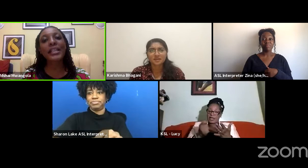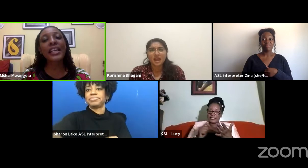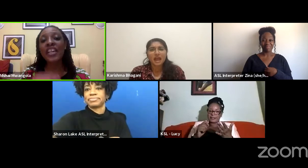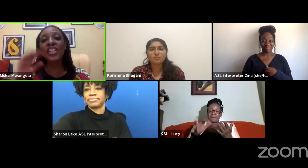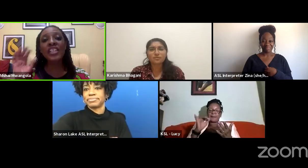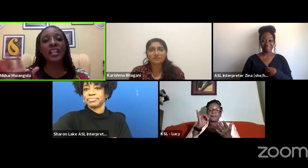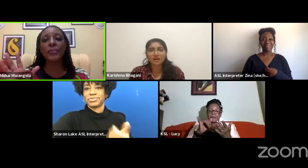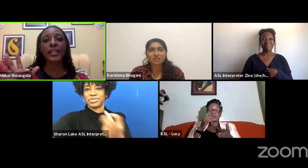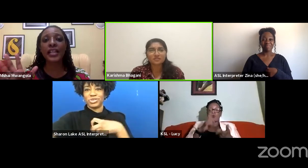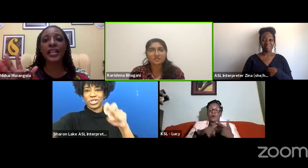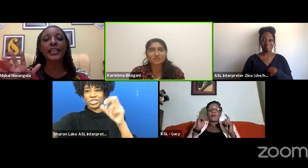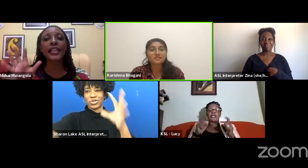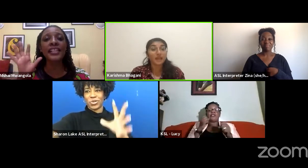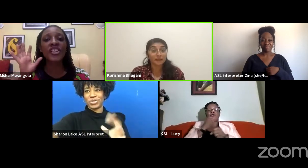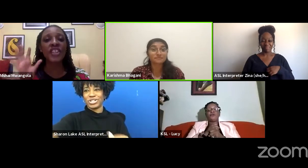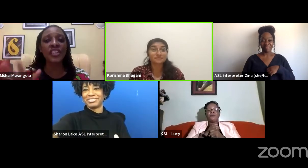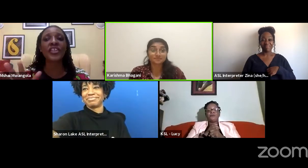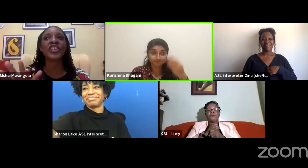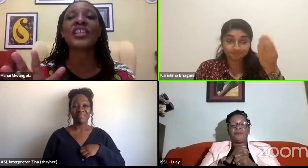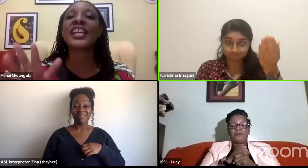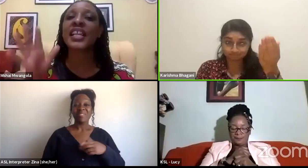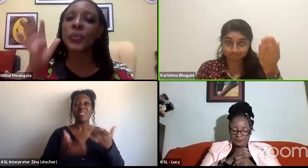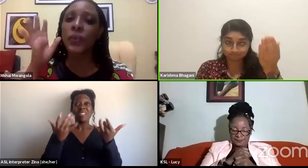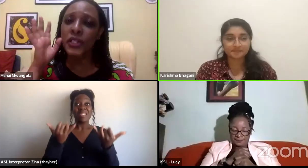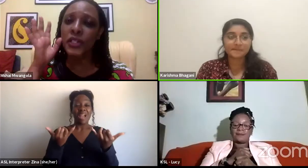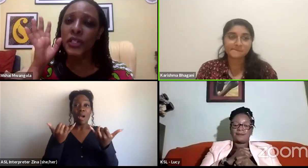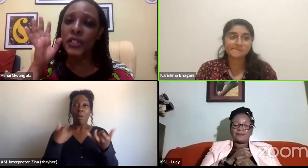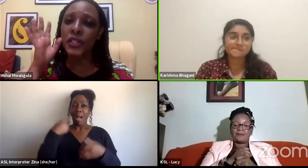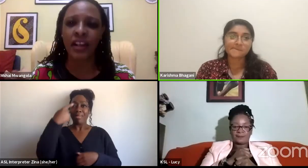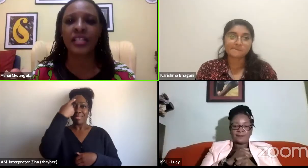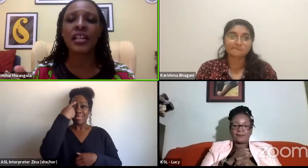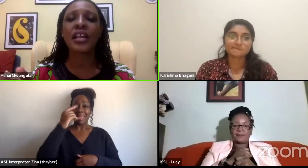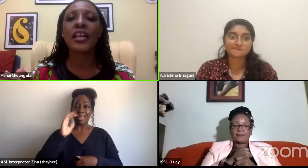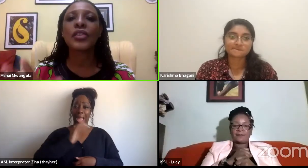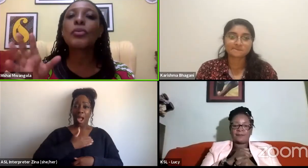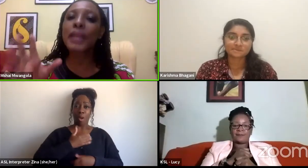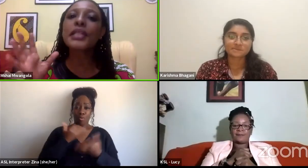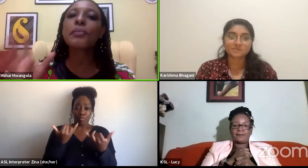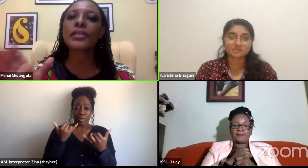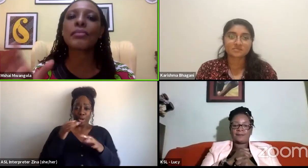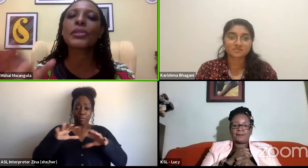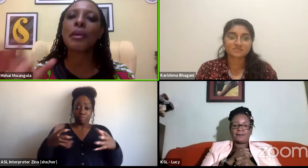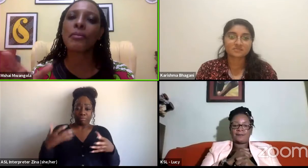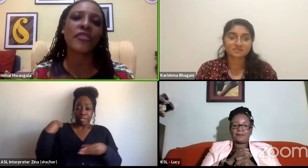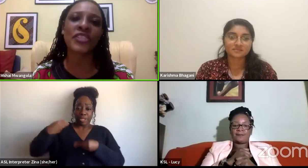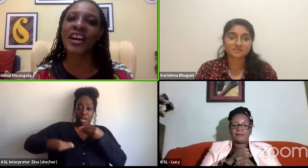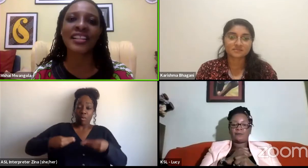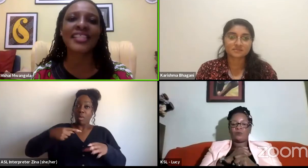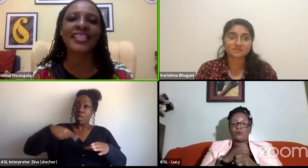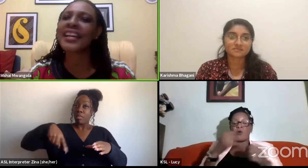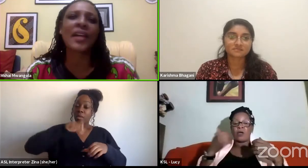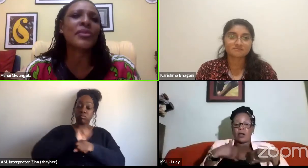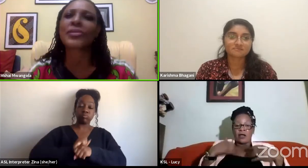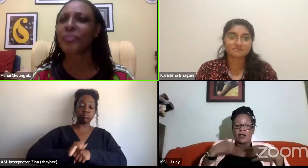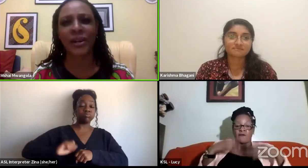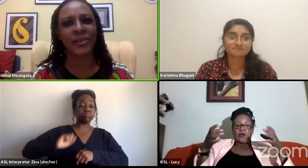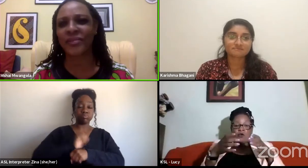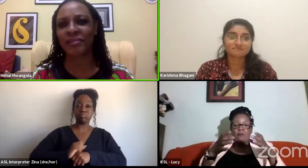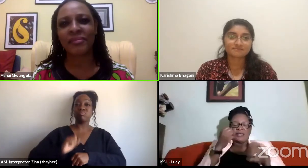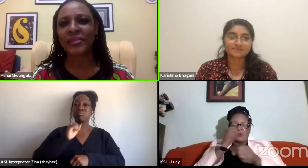But can I just celebrate, I think there's a generation that has worked so hard to make it possible to be a professional artist and I am so proud of them.